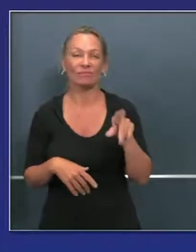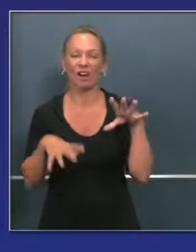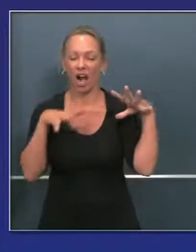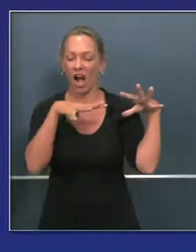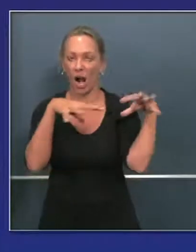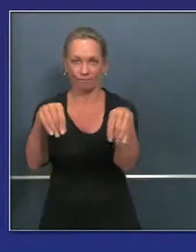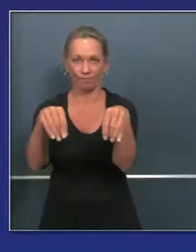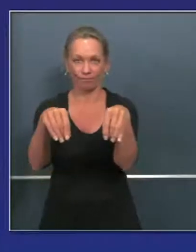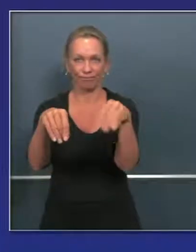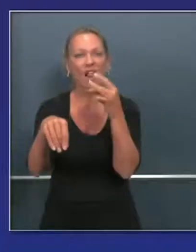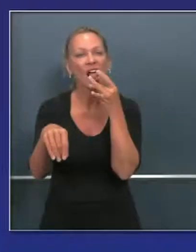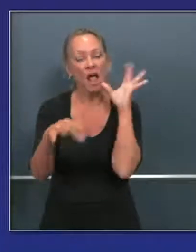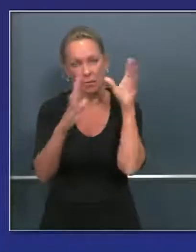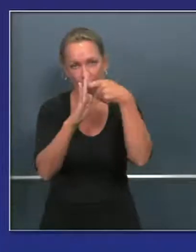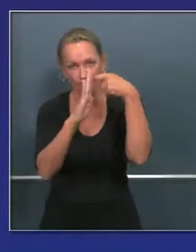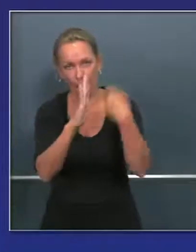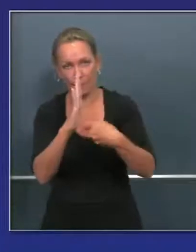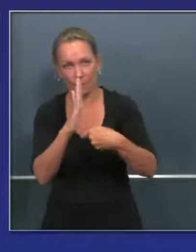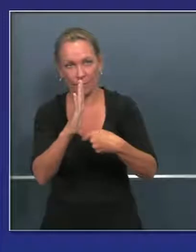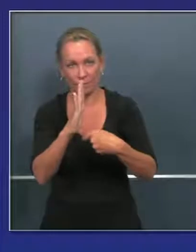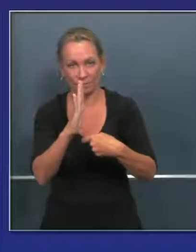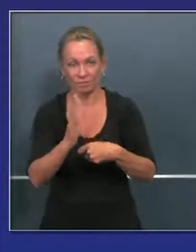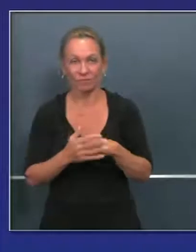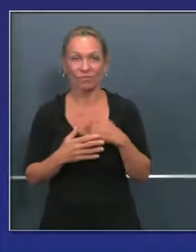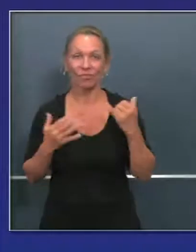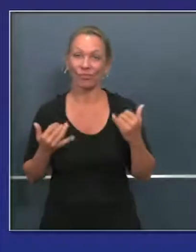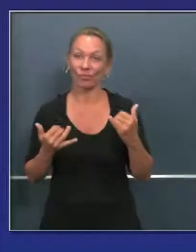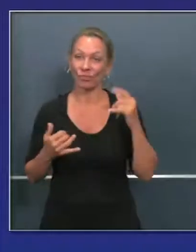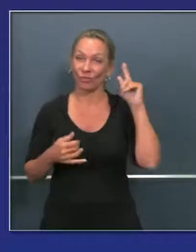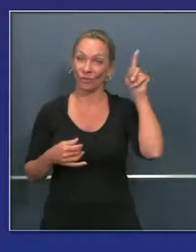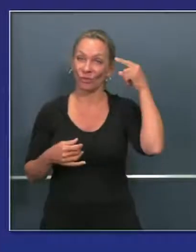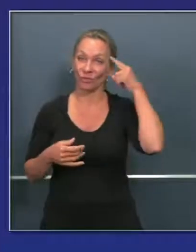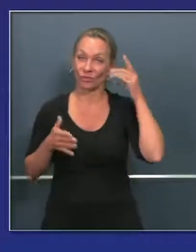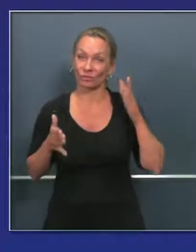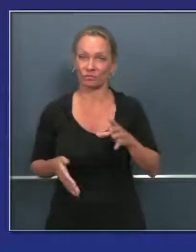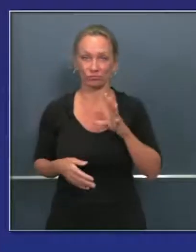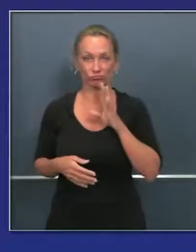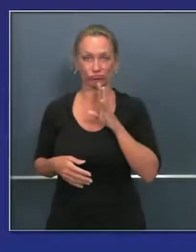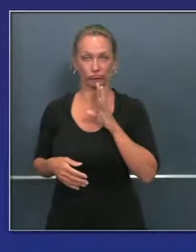on many many occasions there's different treads mission dynamics that persistent exist in every